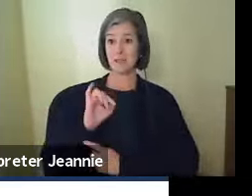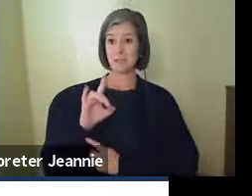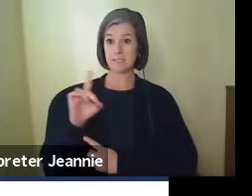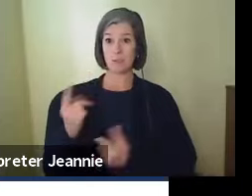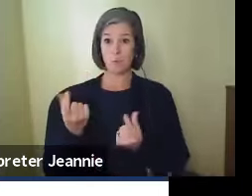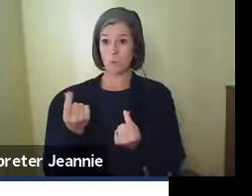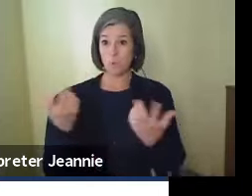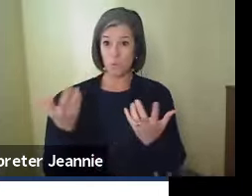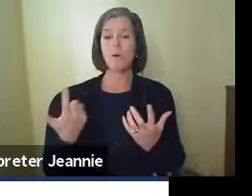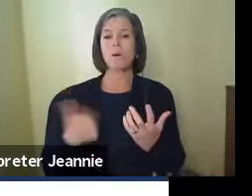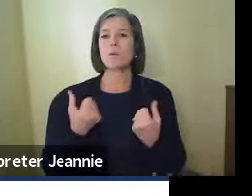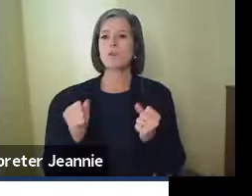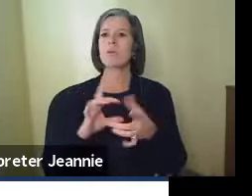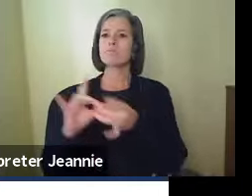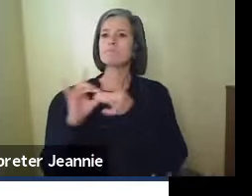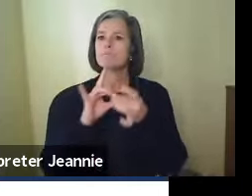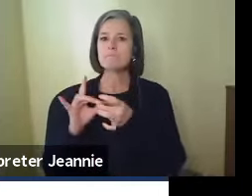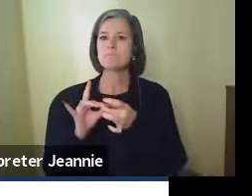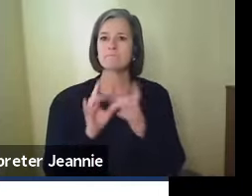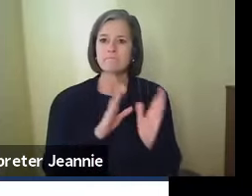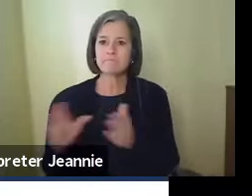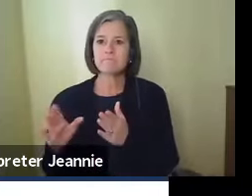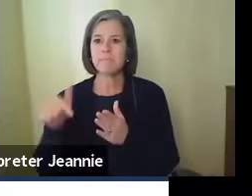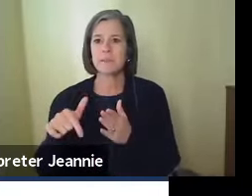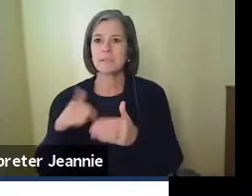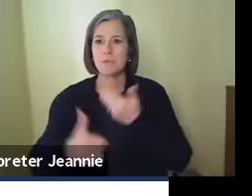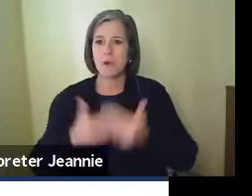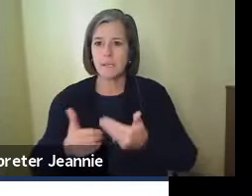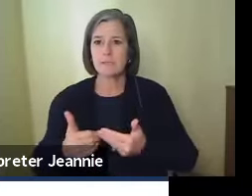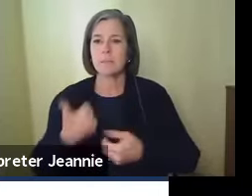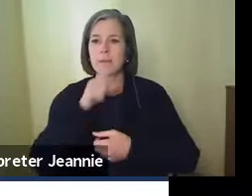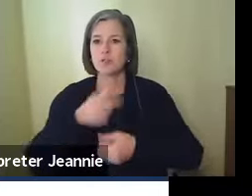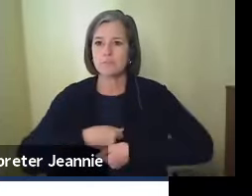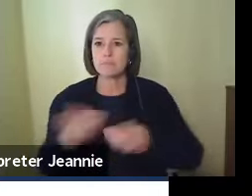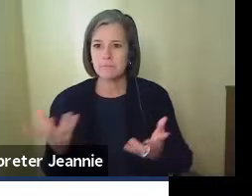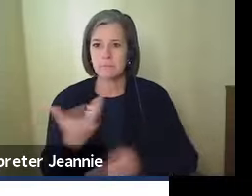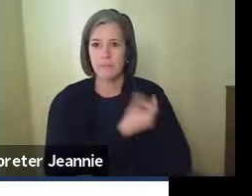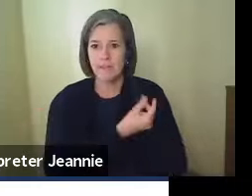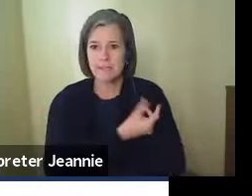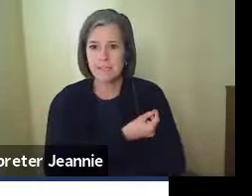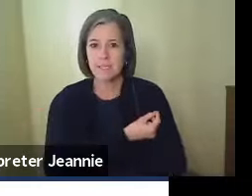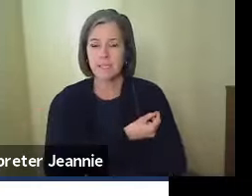trying to coordinate the process getting the vaccines and identifying who wants the vaccine,